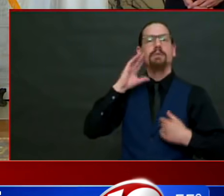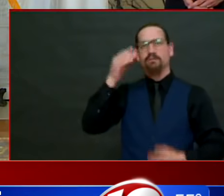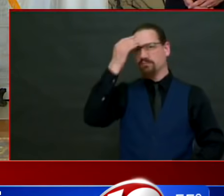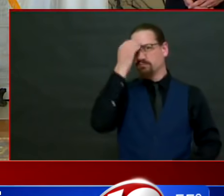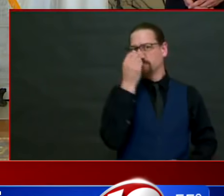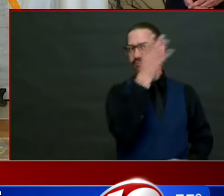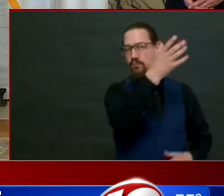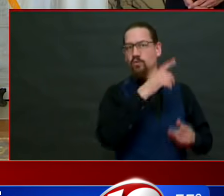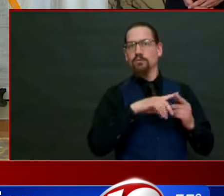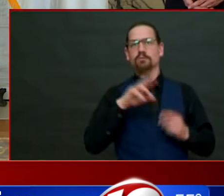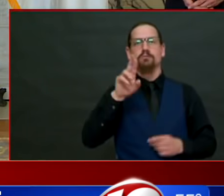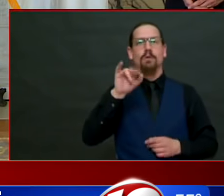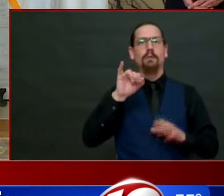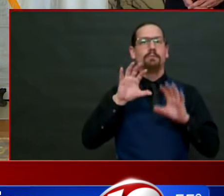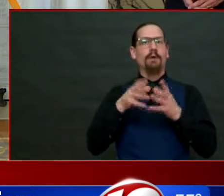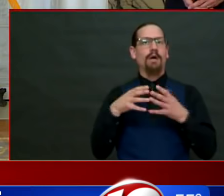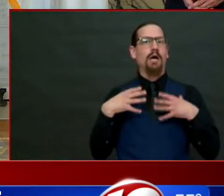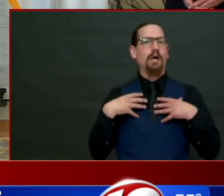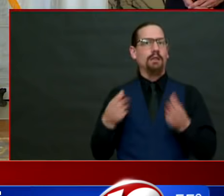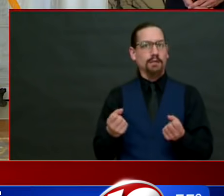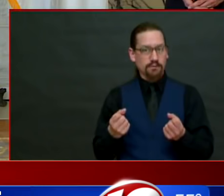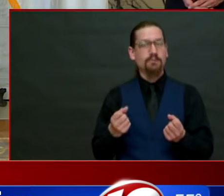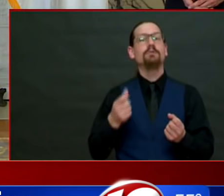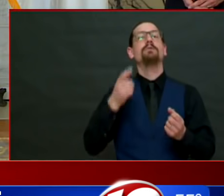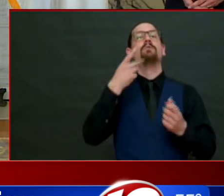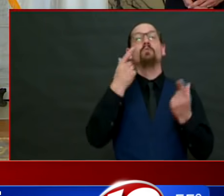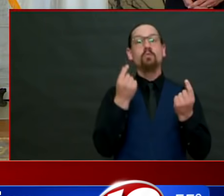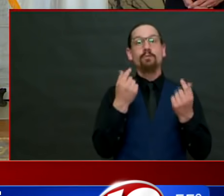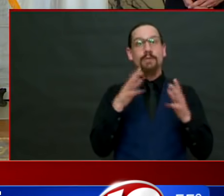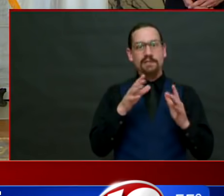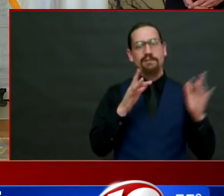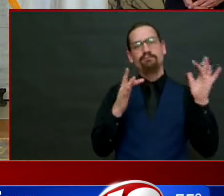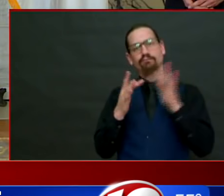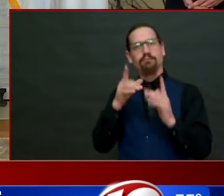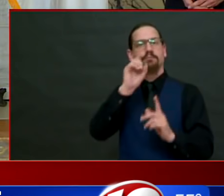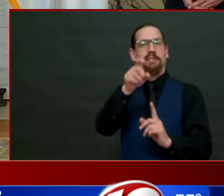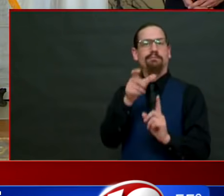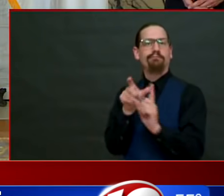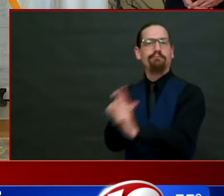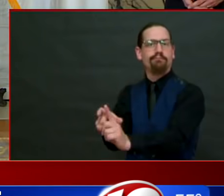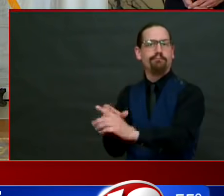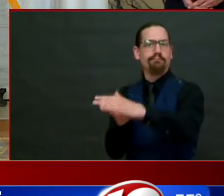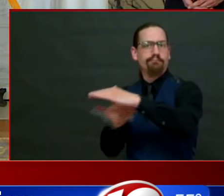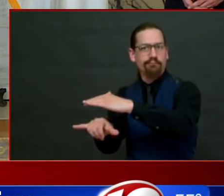DEPARTMENT OF HEALTH. WE WILL ASK YOU TO ISOLATE AND CONTACT TRACING WILL BEGIN.